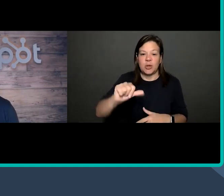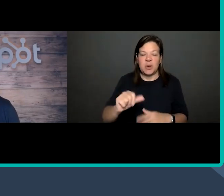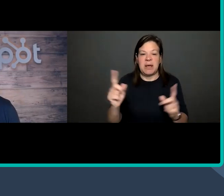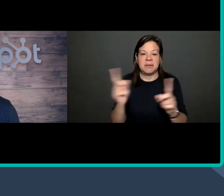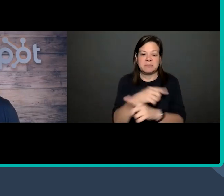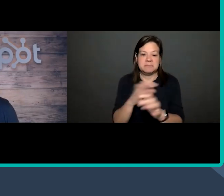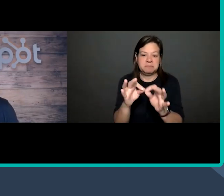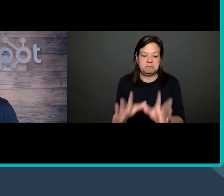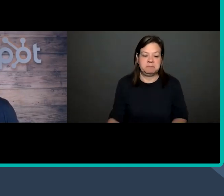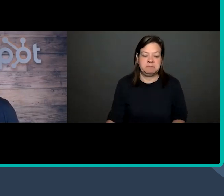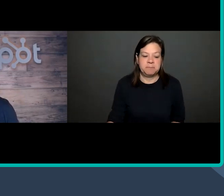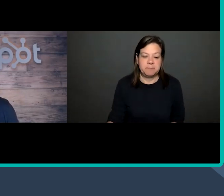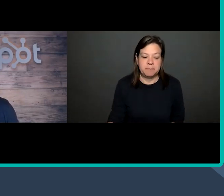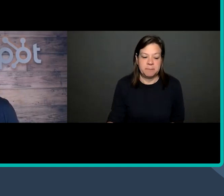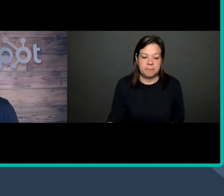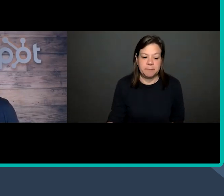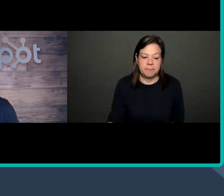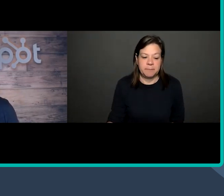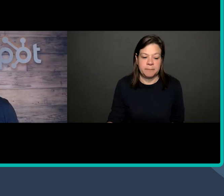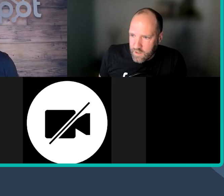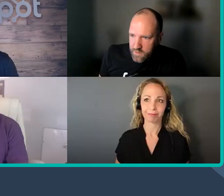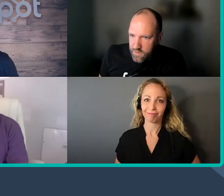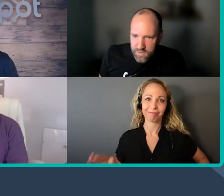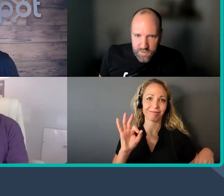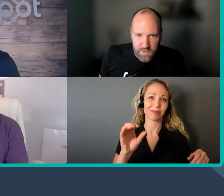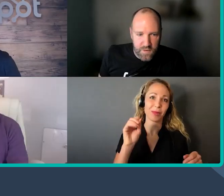ALL RIGHT, FRIENDS. AND GREAT JOB GUYS.